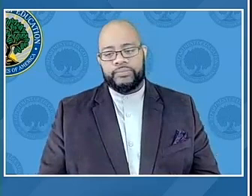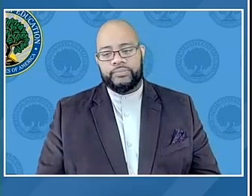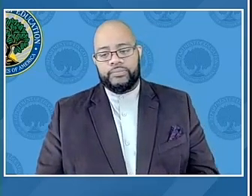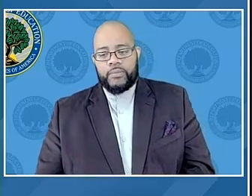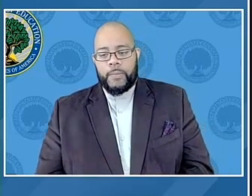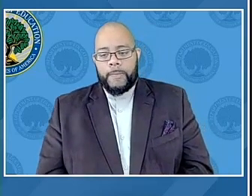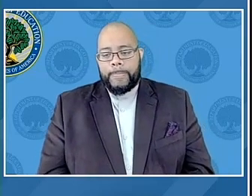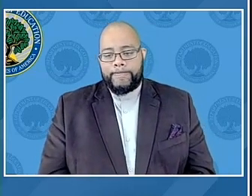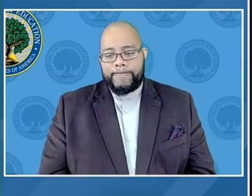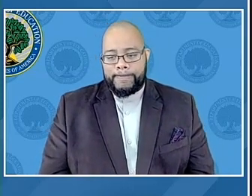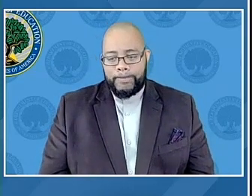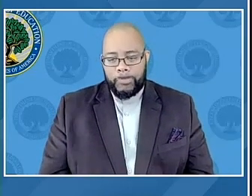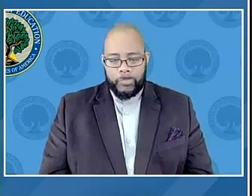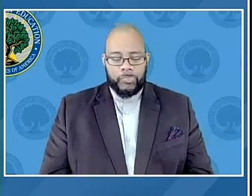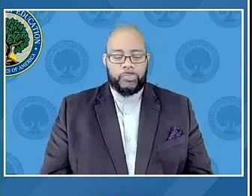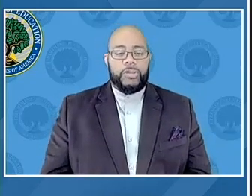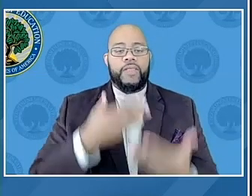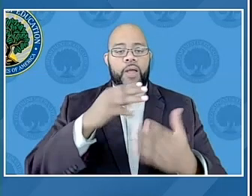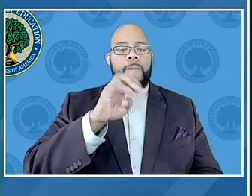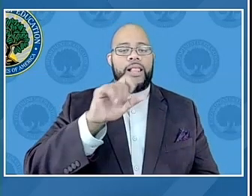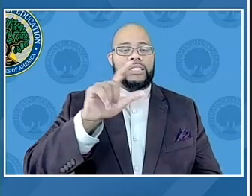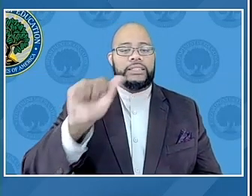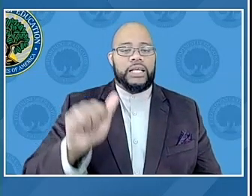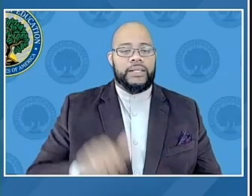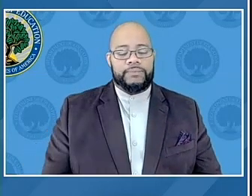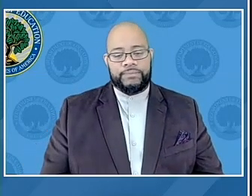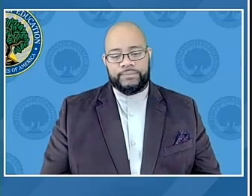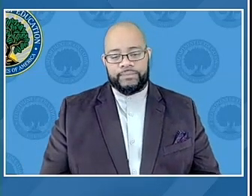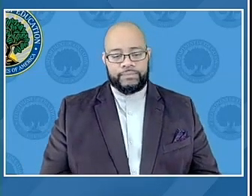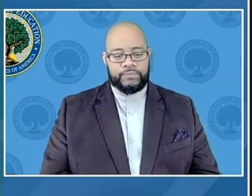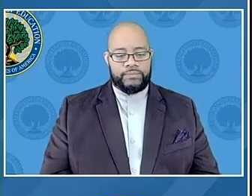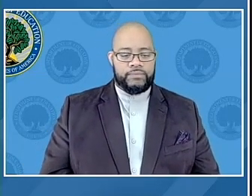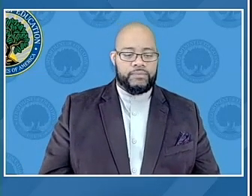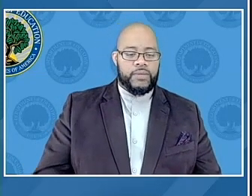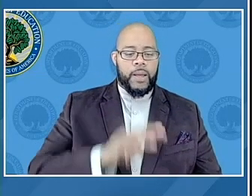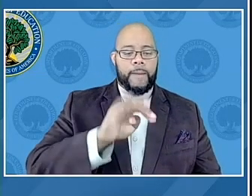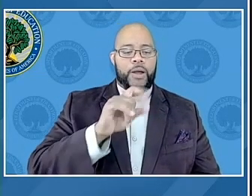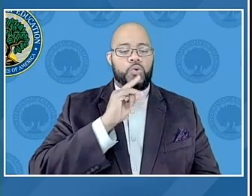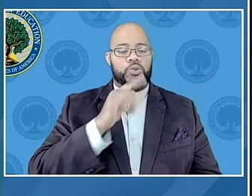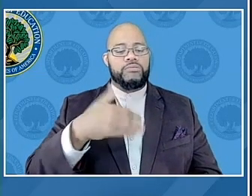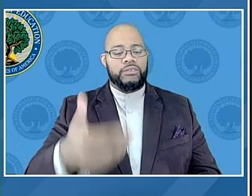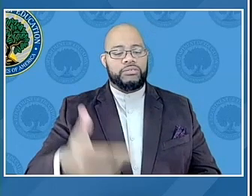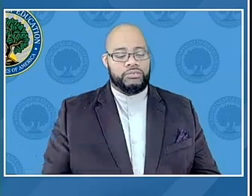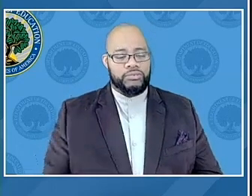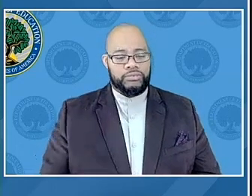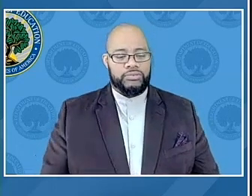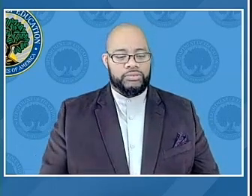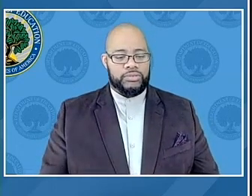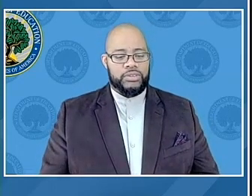Thank you, Melissa. Mike, who's next? Next is Chris Alldredge.